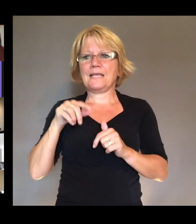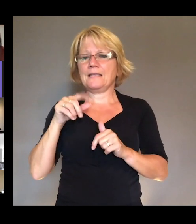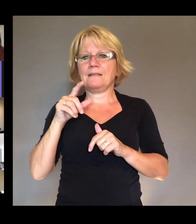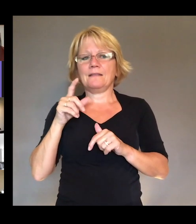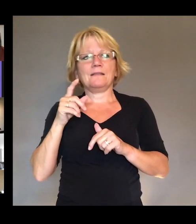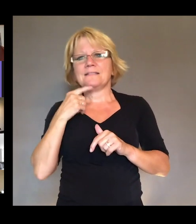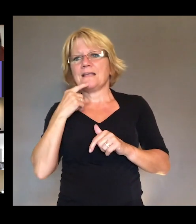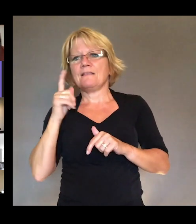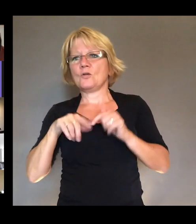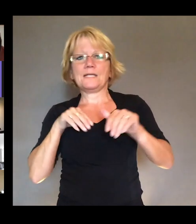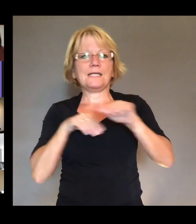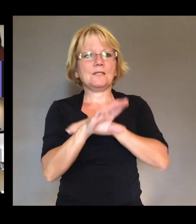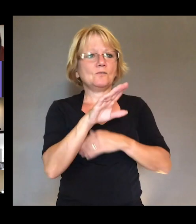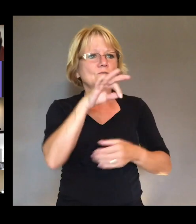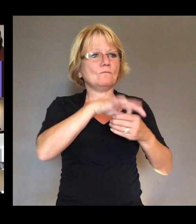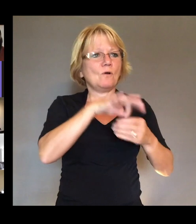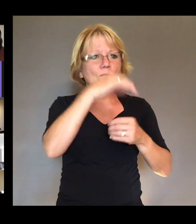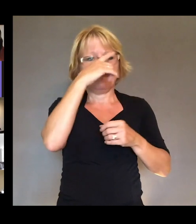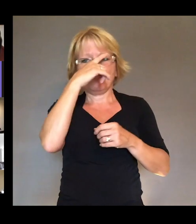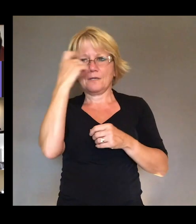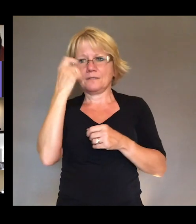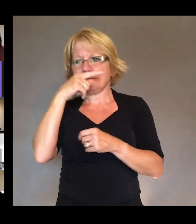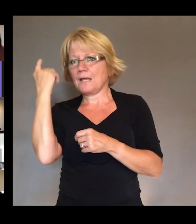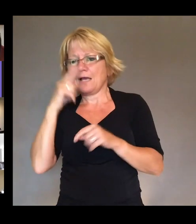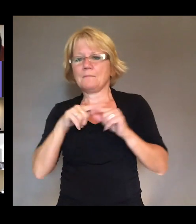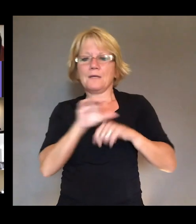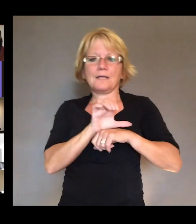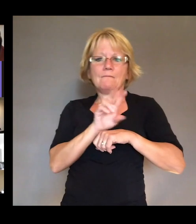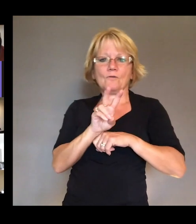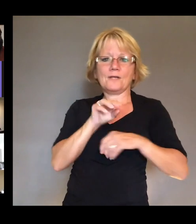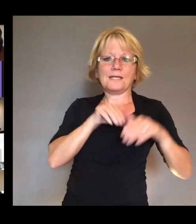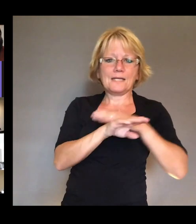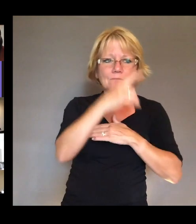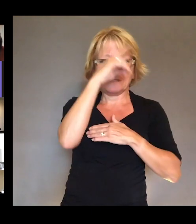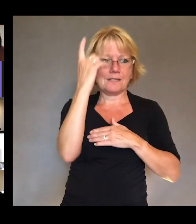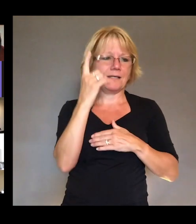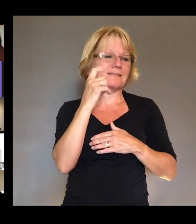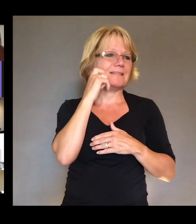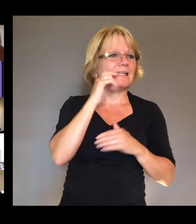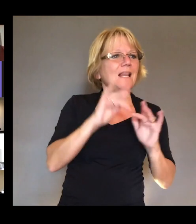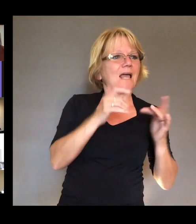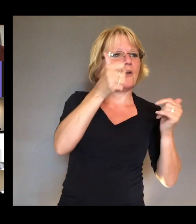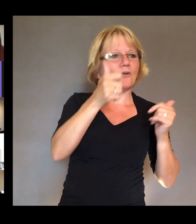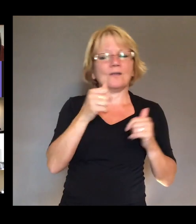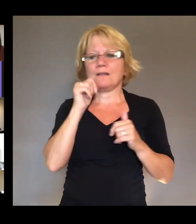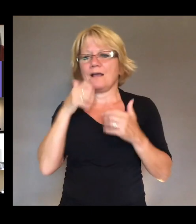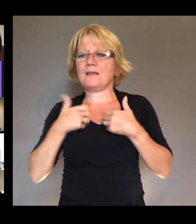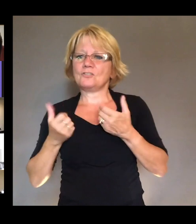because they were black. And some of the Cape Verdeans were getting in because they were light skinned and they weren't getting their chances to learn a trade.